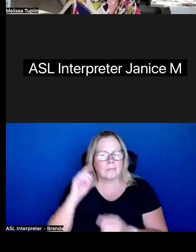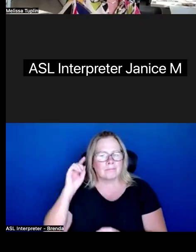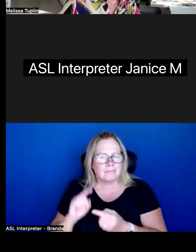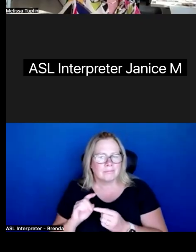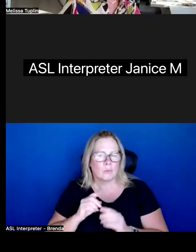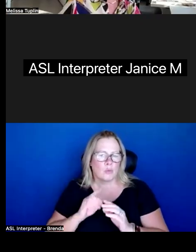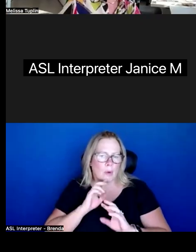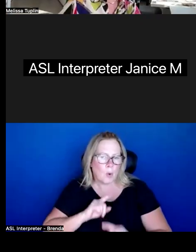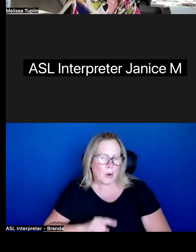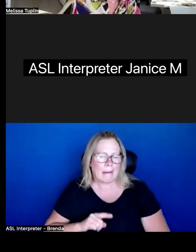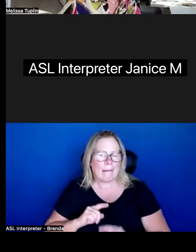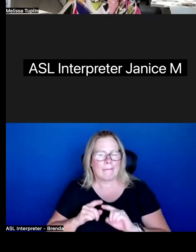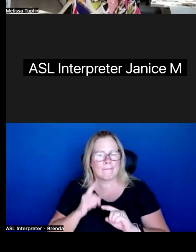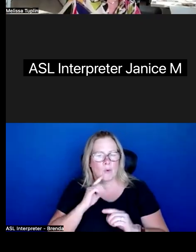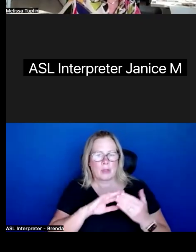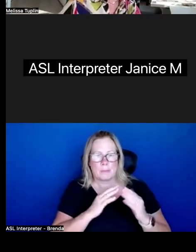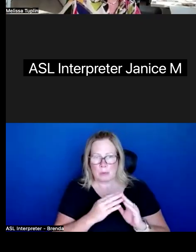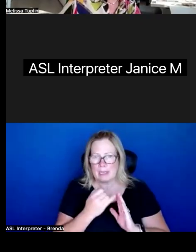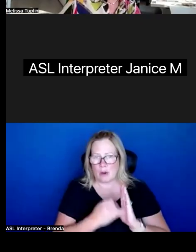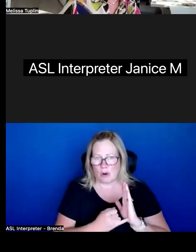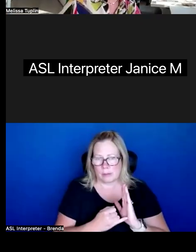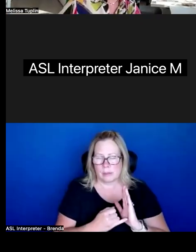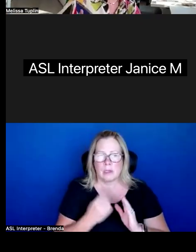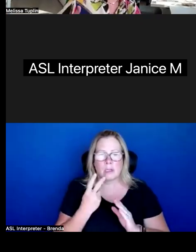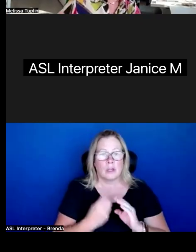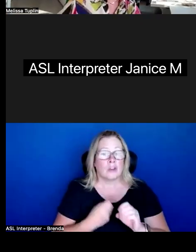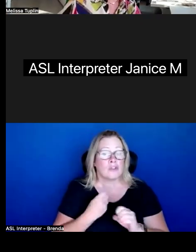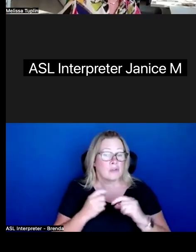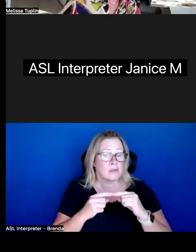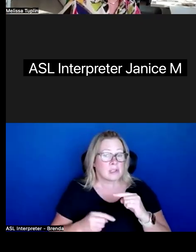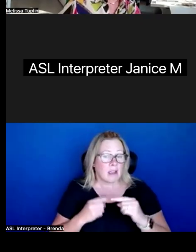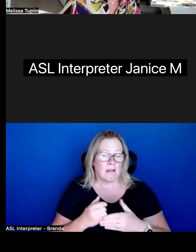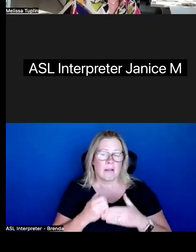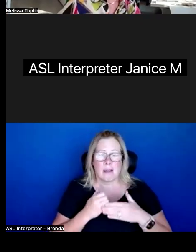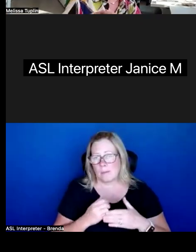arts organizations, and a two-year cycle allows us to decrease requirements in both